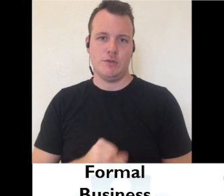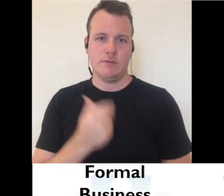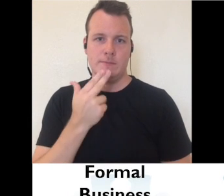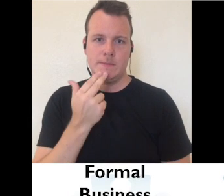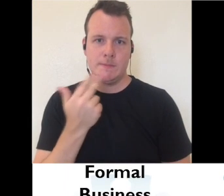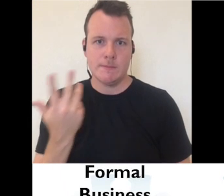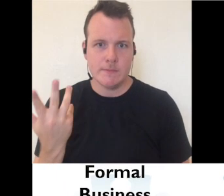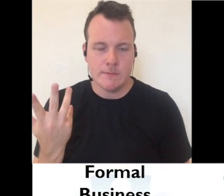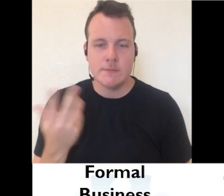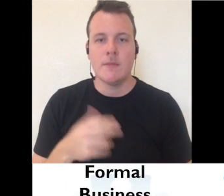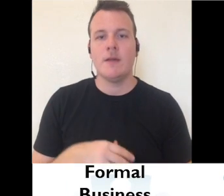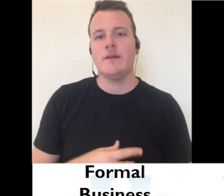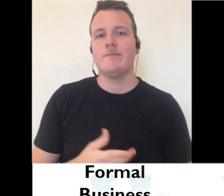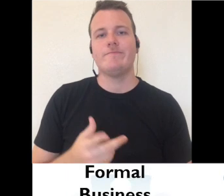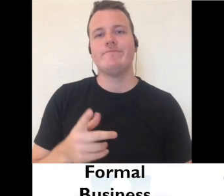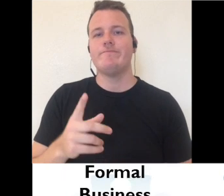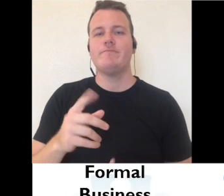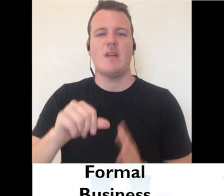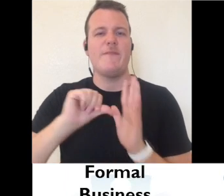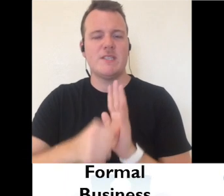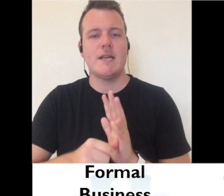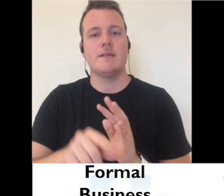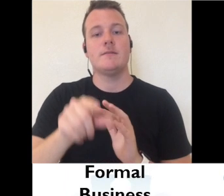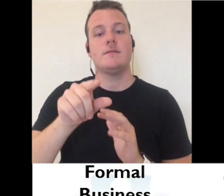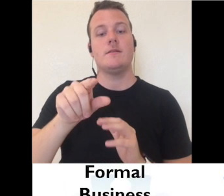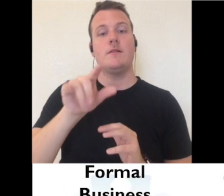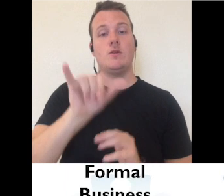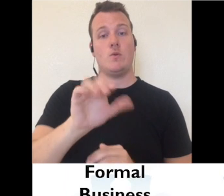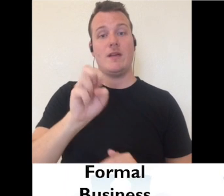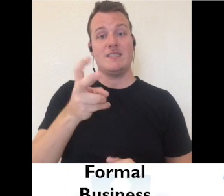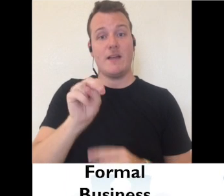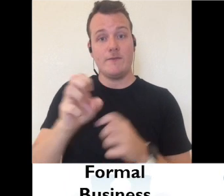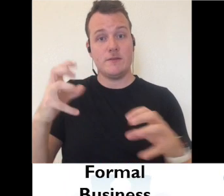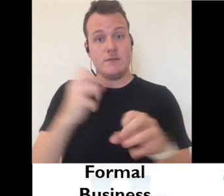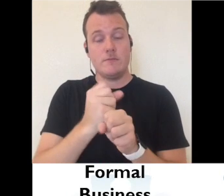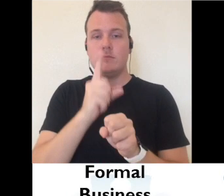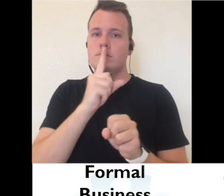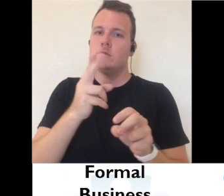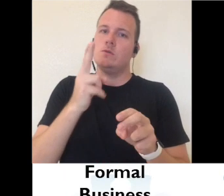easy to read. At the end of the executive summary, the reader should have a good